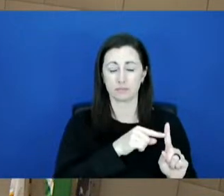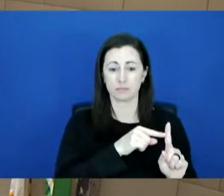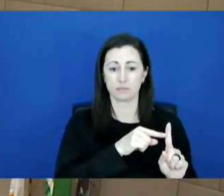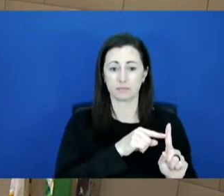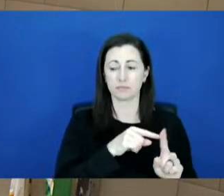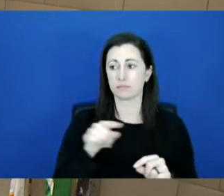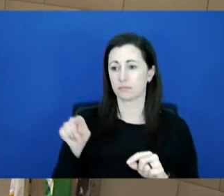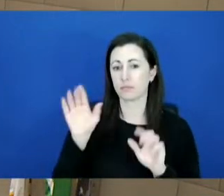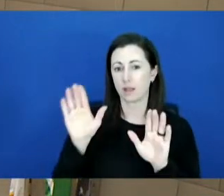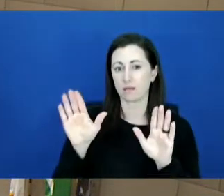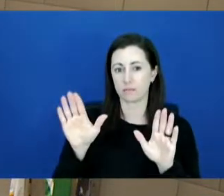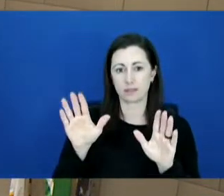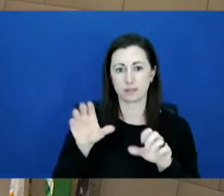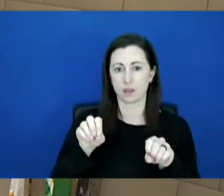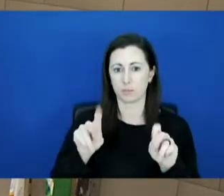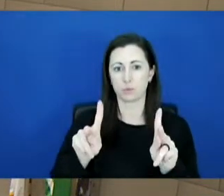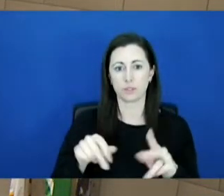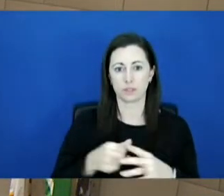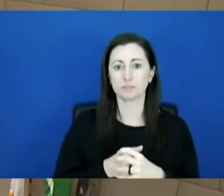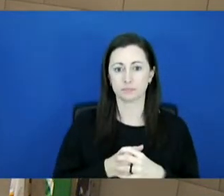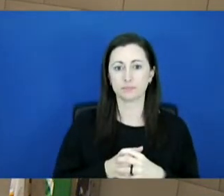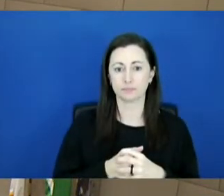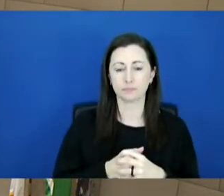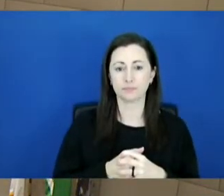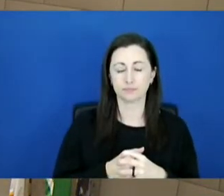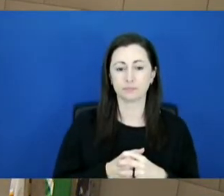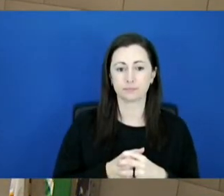COUNCIL SEND.